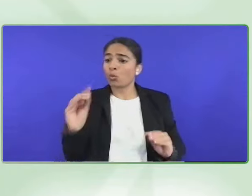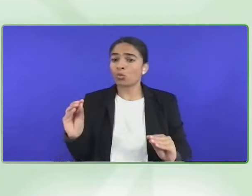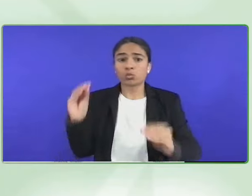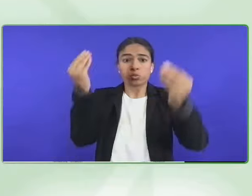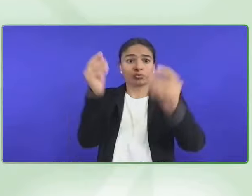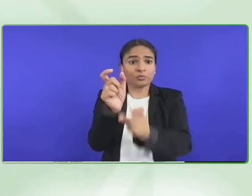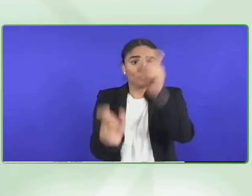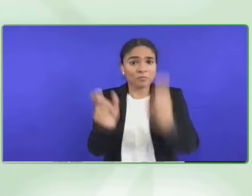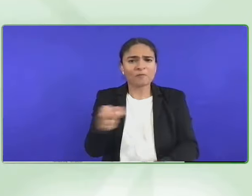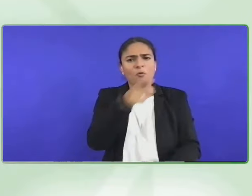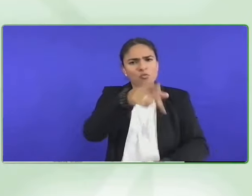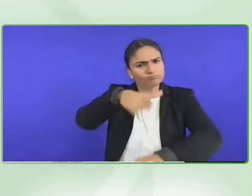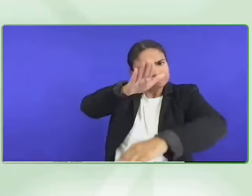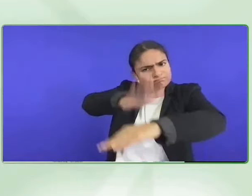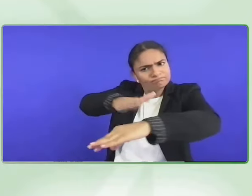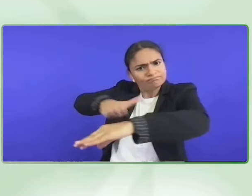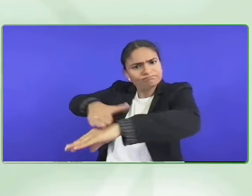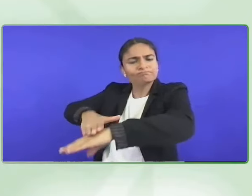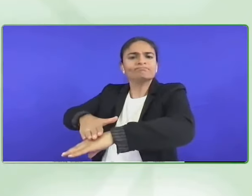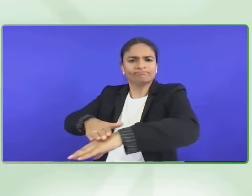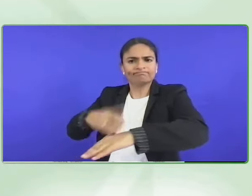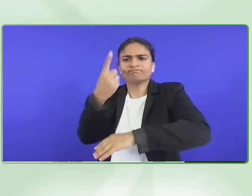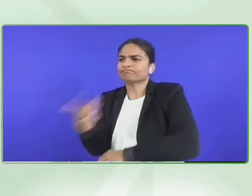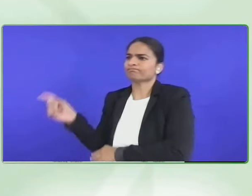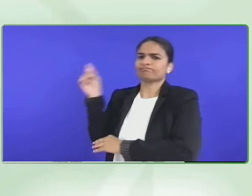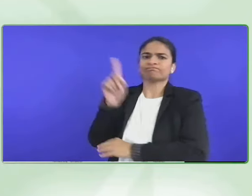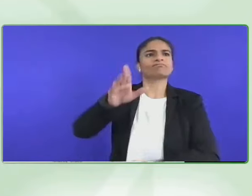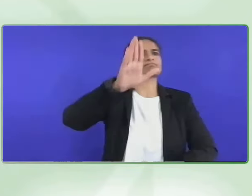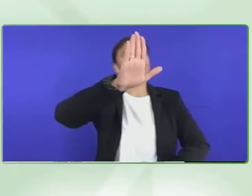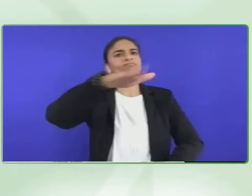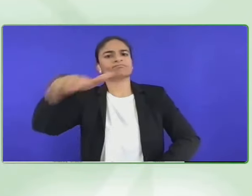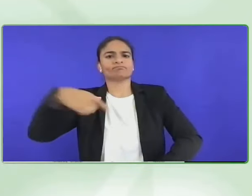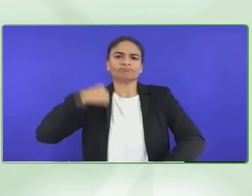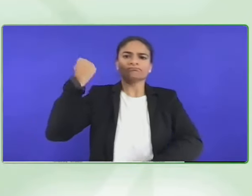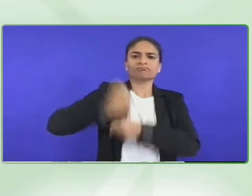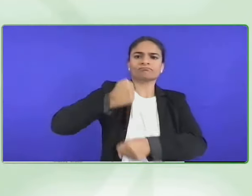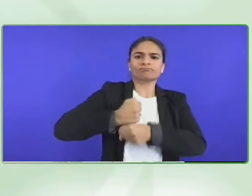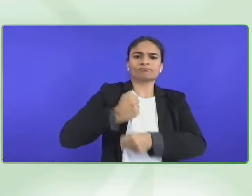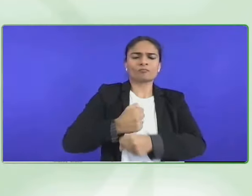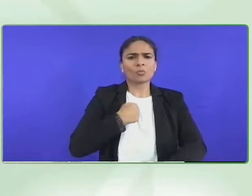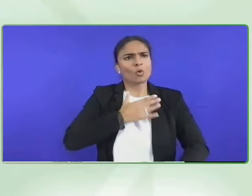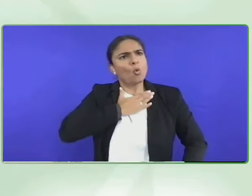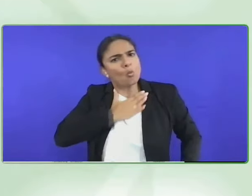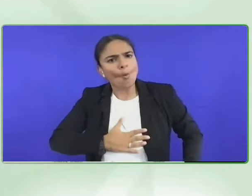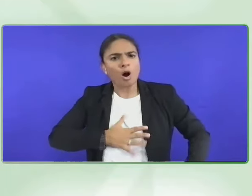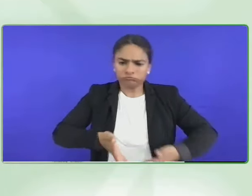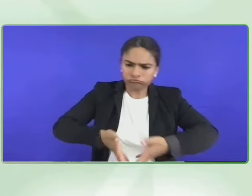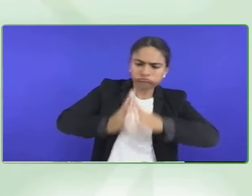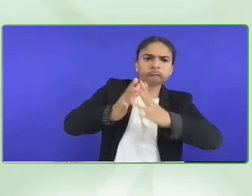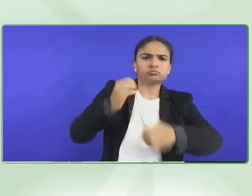live your life, so any advice you could give on that? Hello.